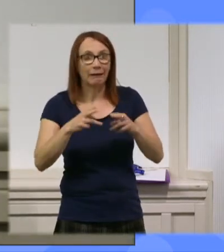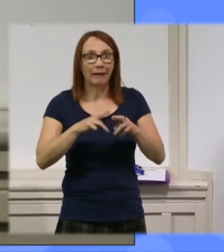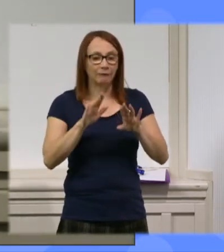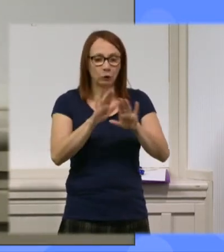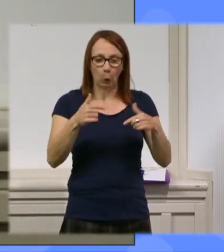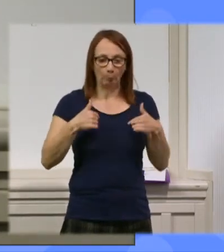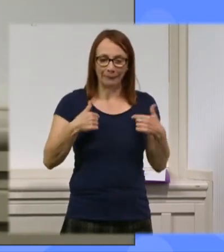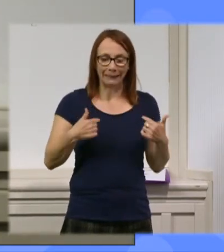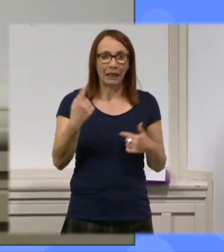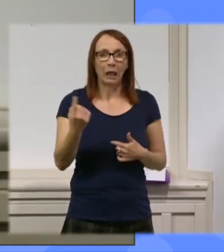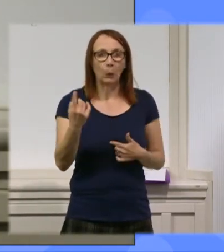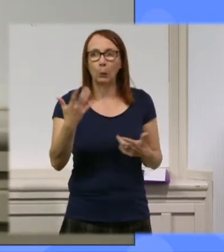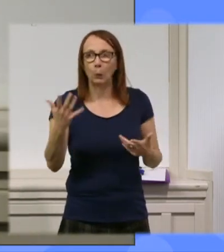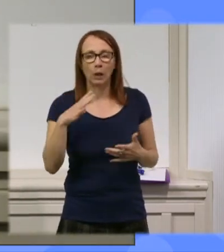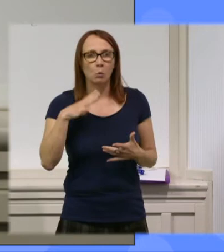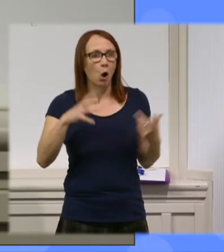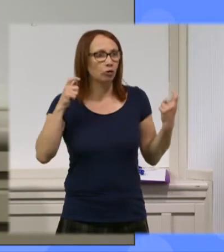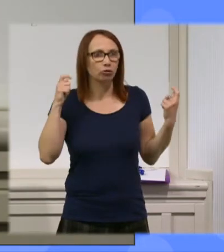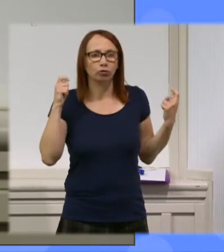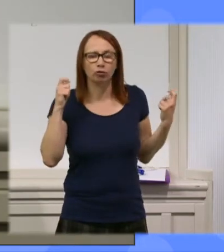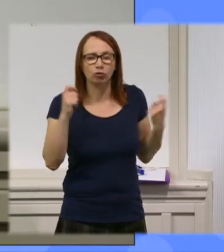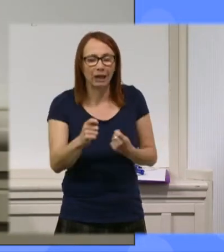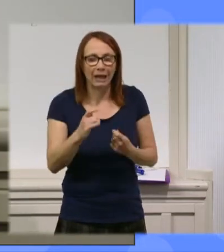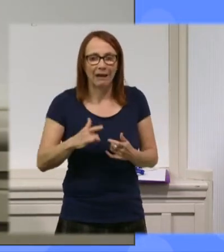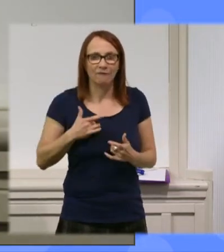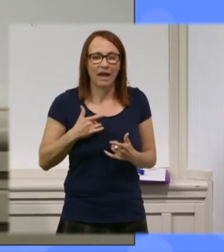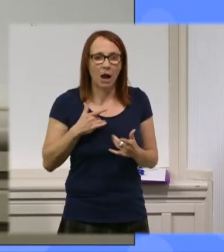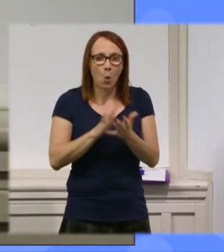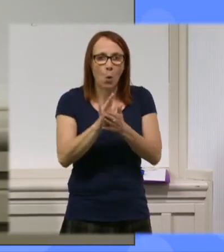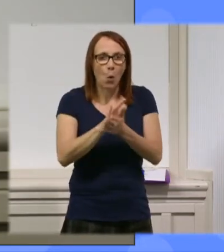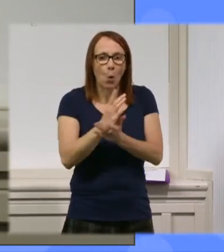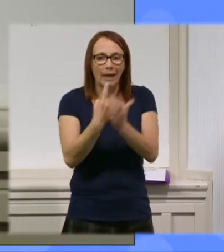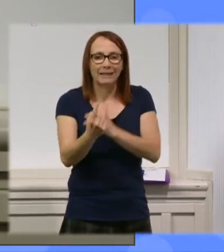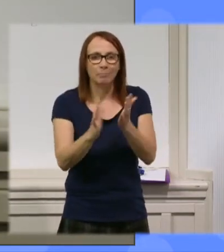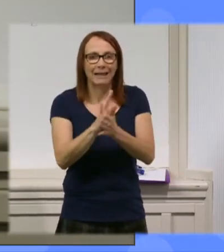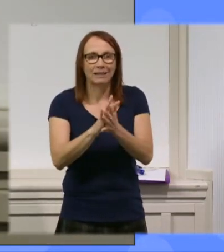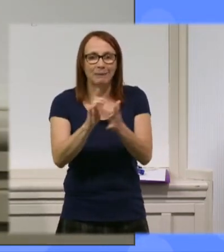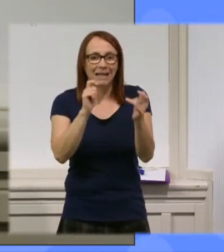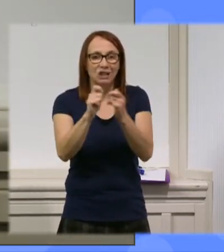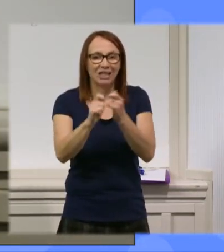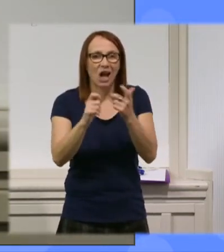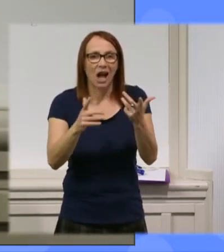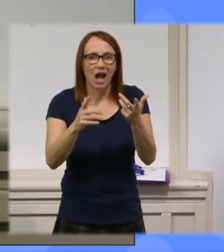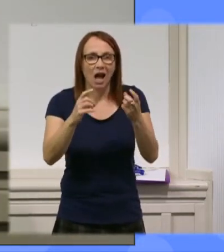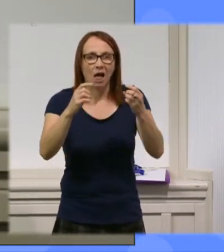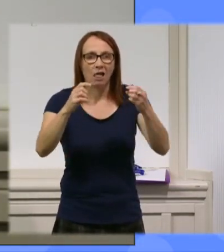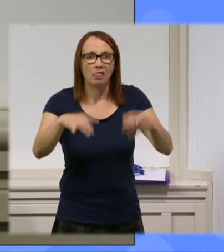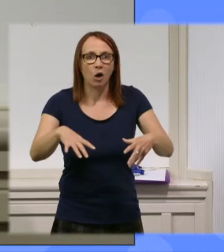for something different for something new I just slipped away and I decided I wasn't gonna let that slip away again that I was gonna get involved in that